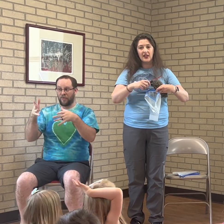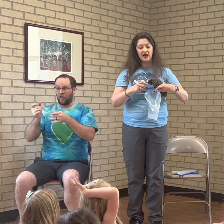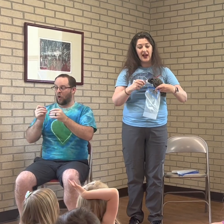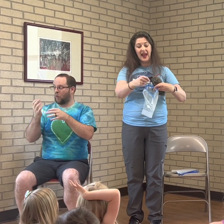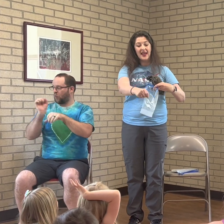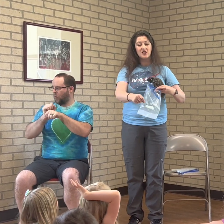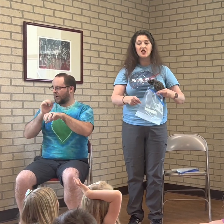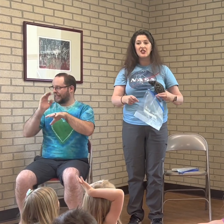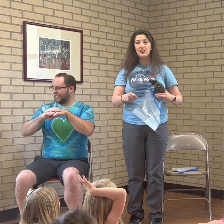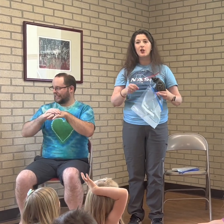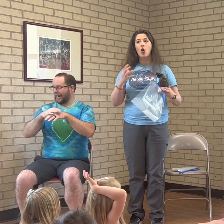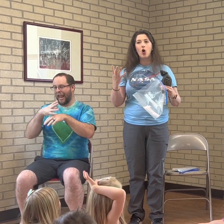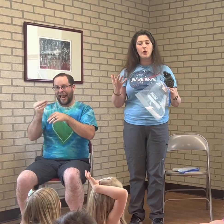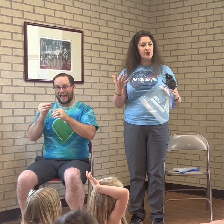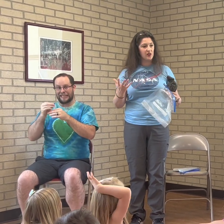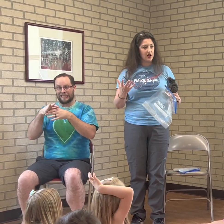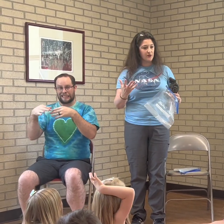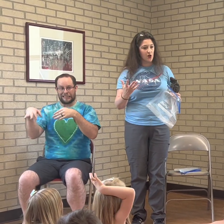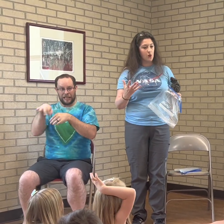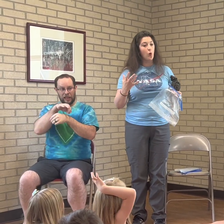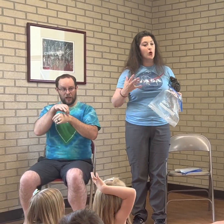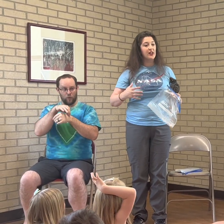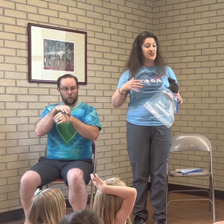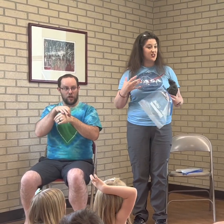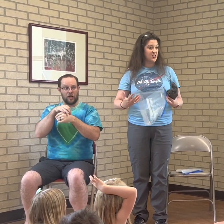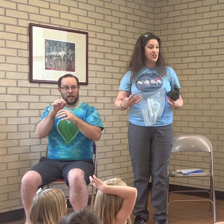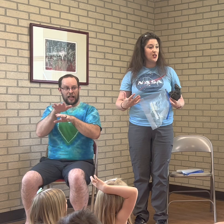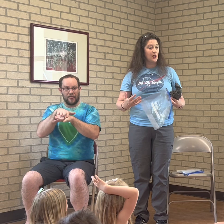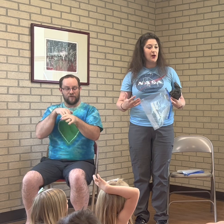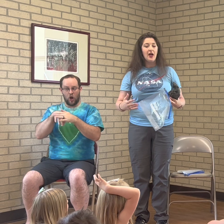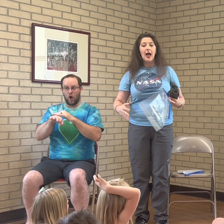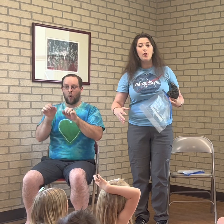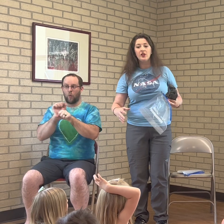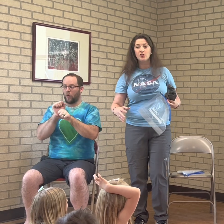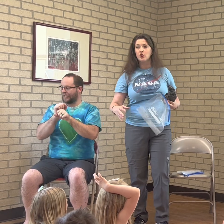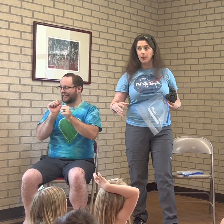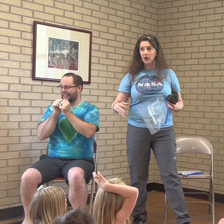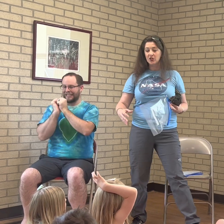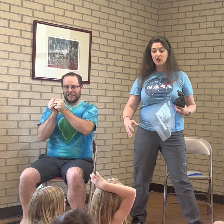in, and seal it all with your gloves on. Working as a team. And when you're the person who's